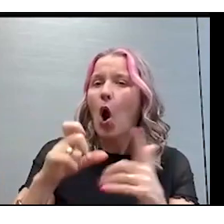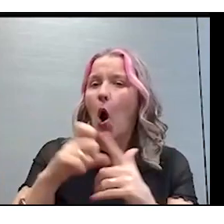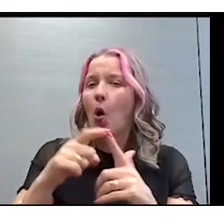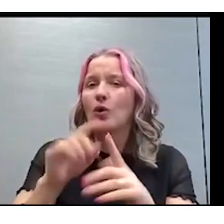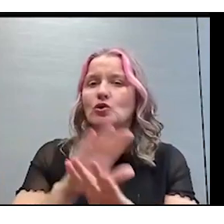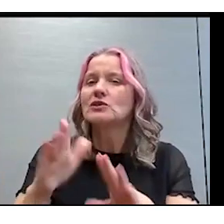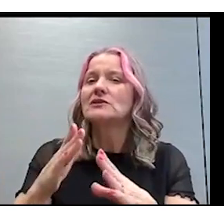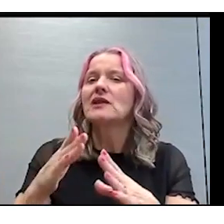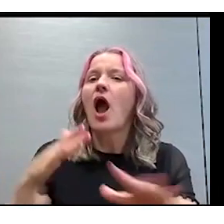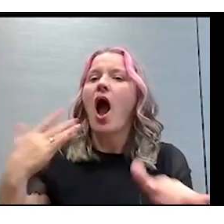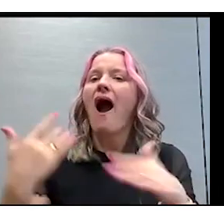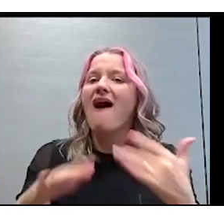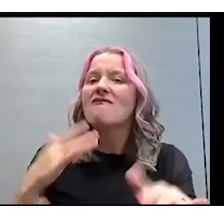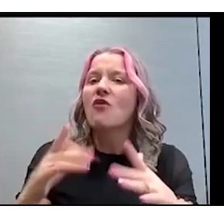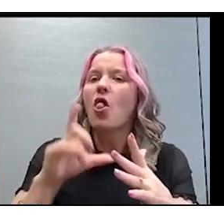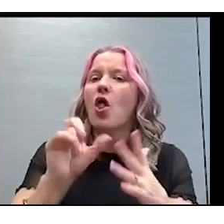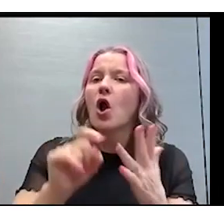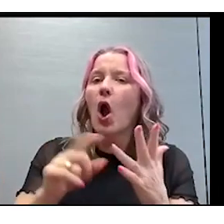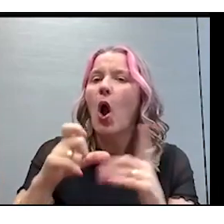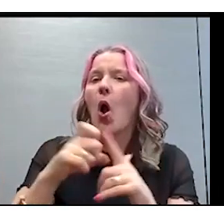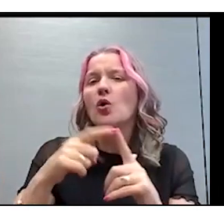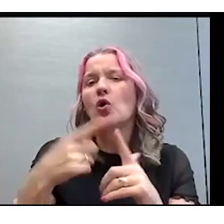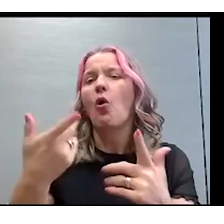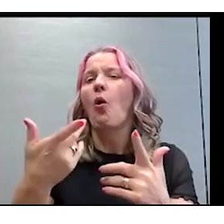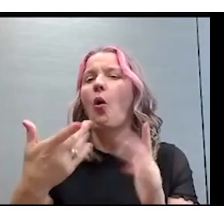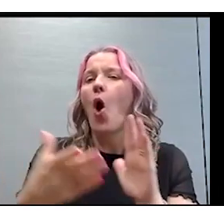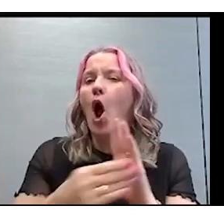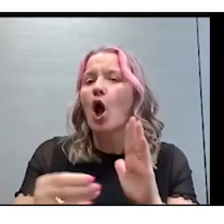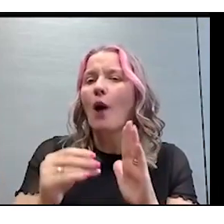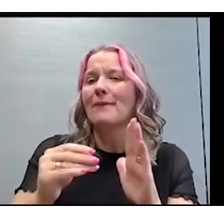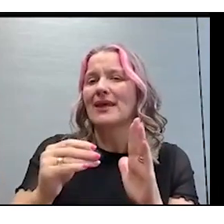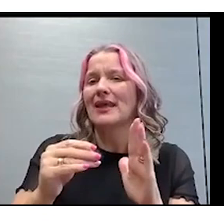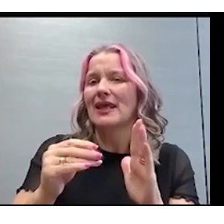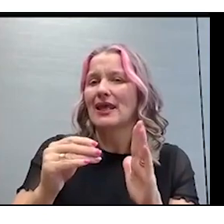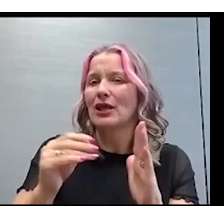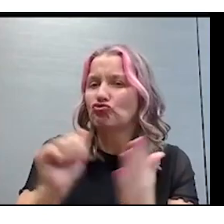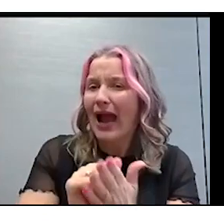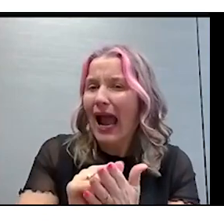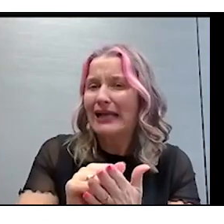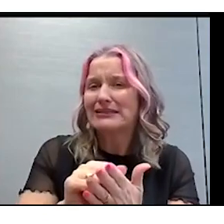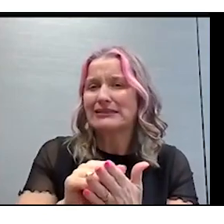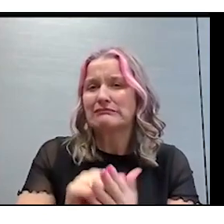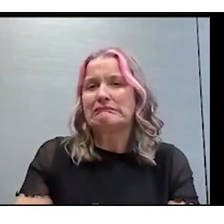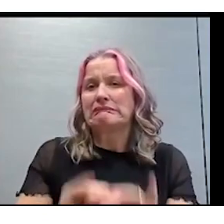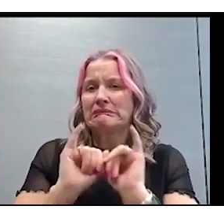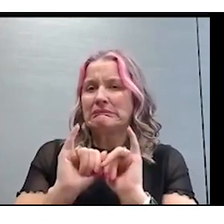sure that there's no copyright infringement and we want to make sure that it doesn't have human like